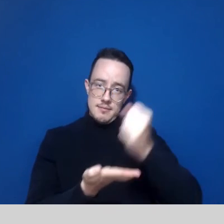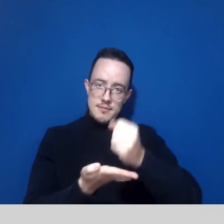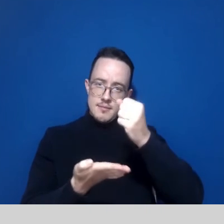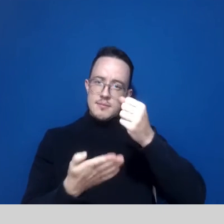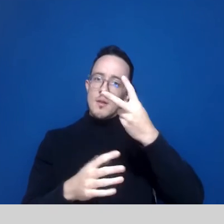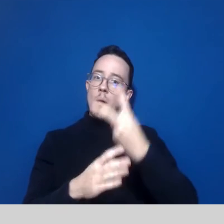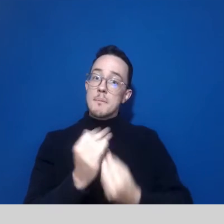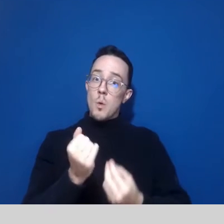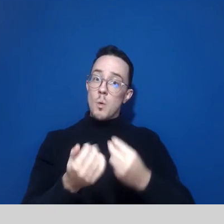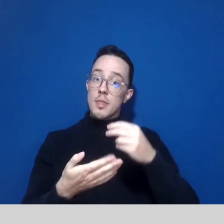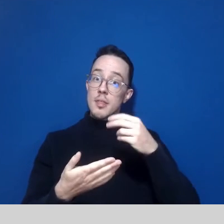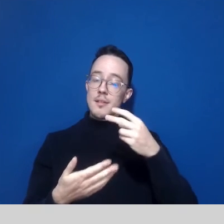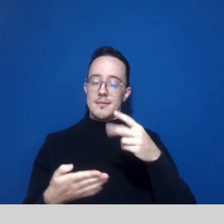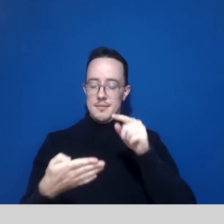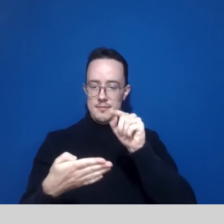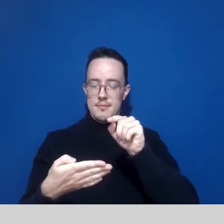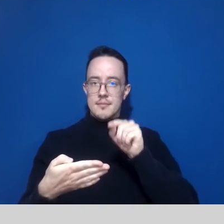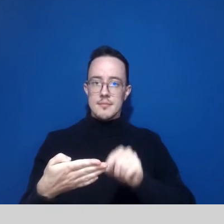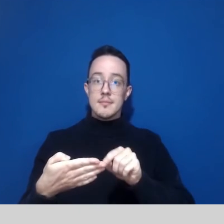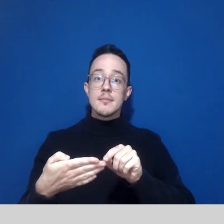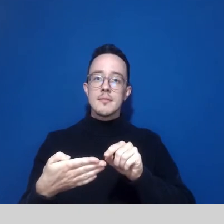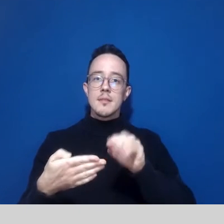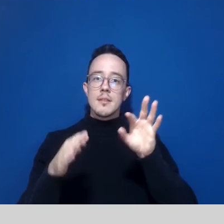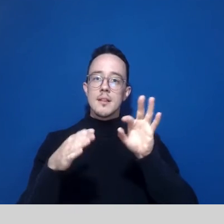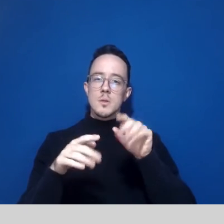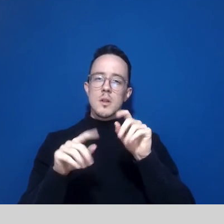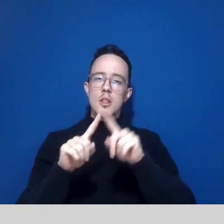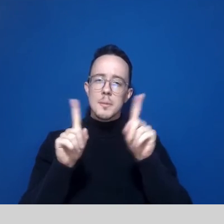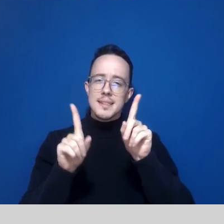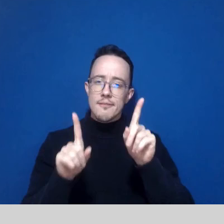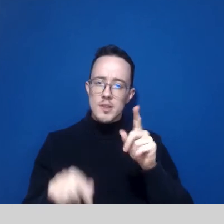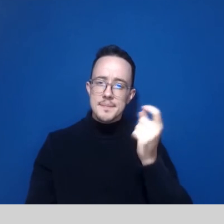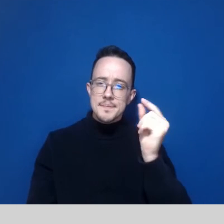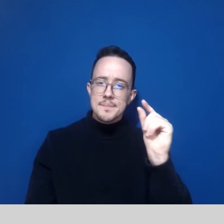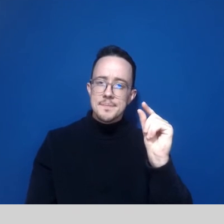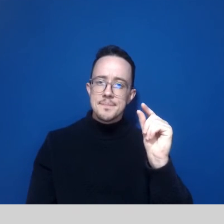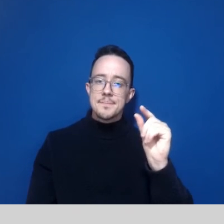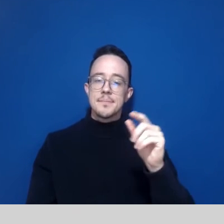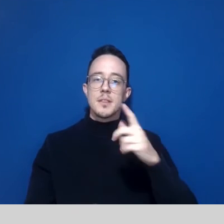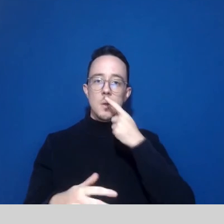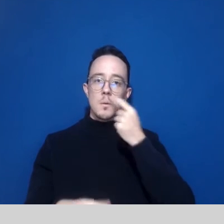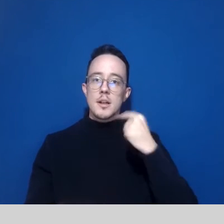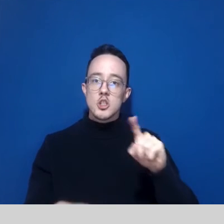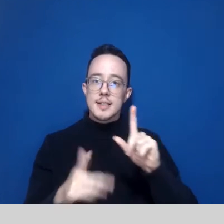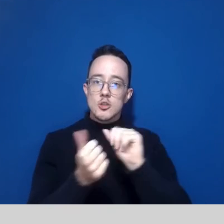with the Cyrillic form of my name, and on both visas the form was a little bit different.